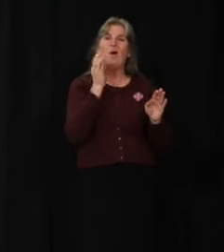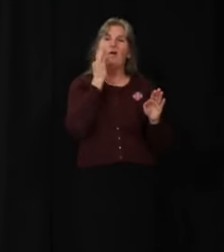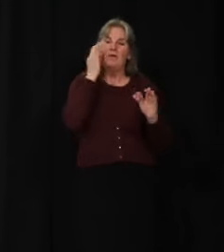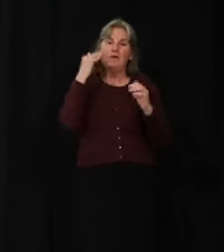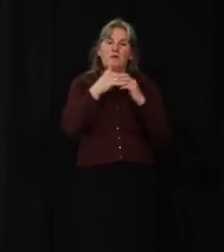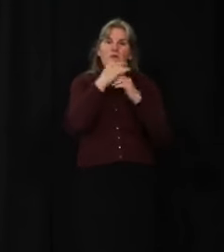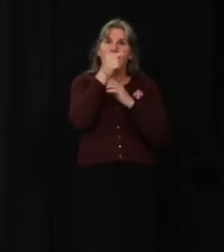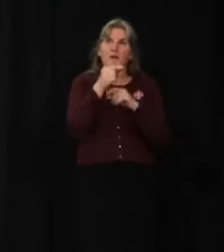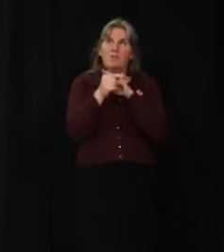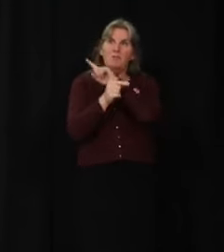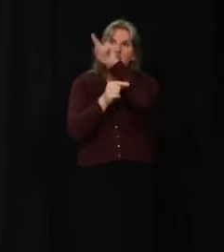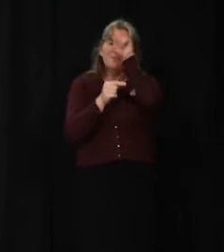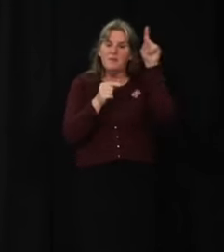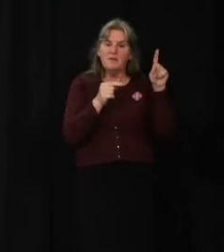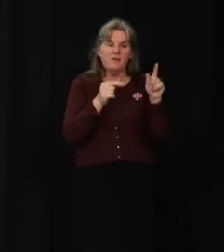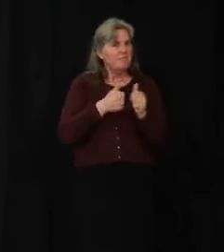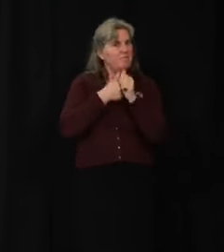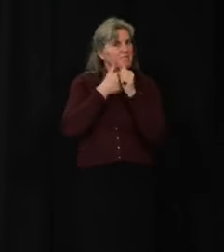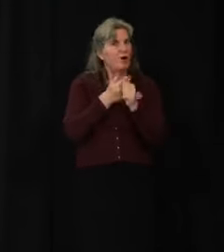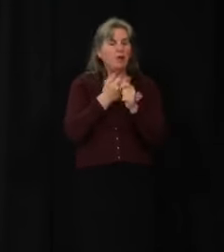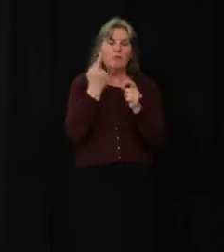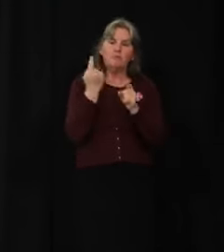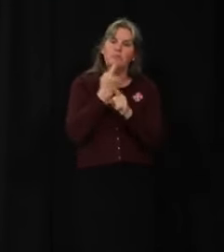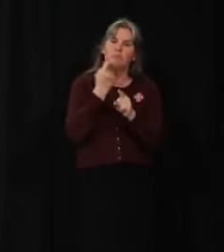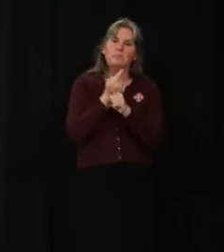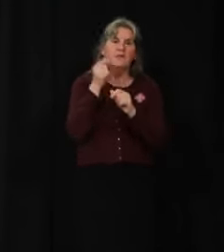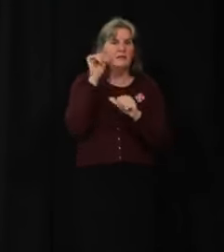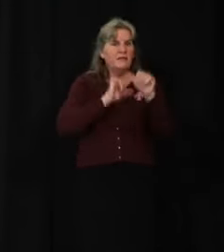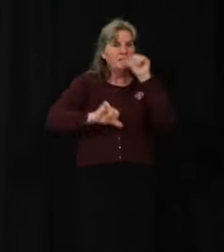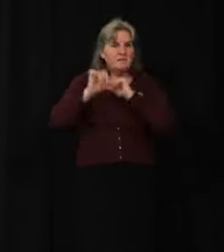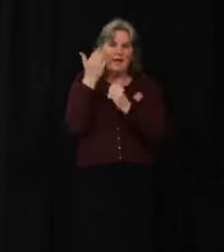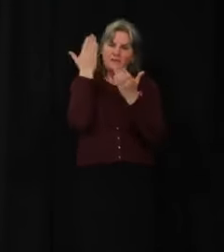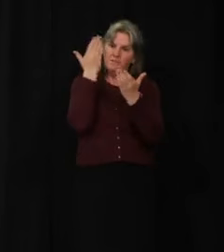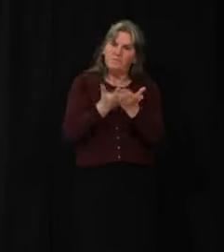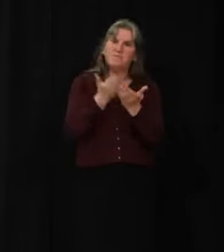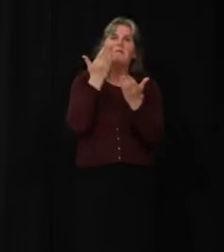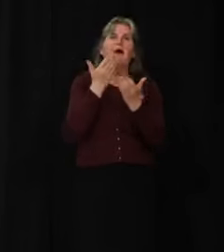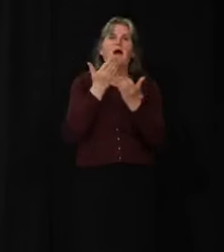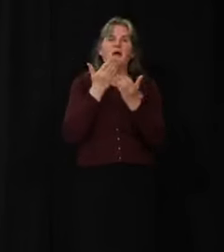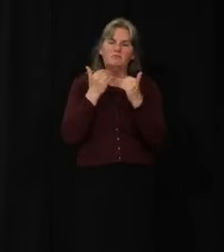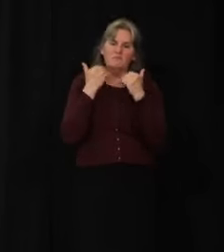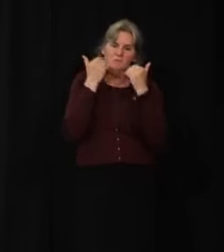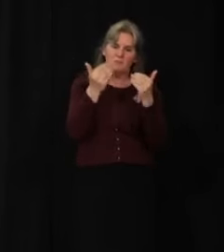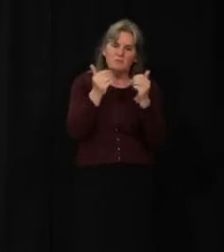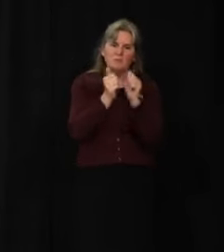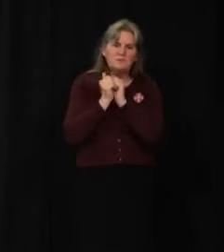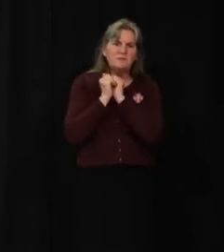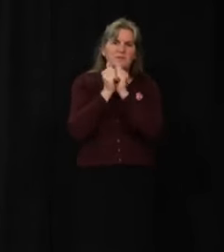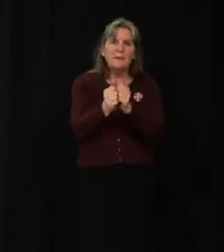It could be different combinations of these factors that would lead us to hold